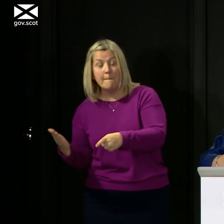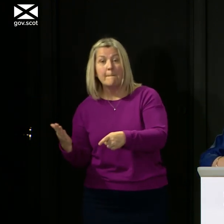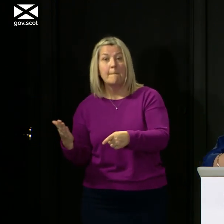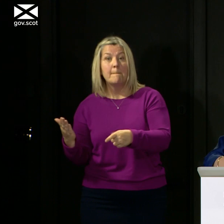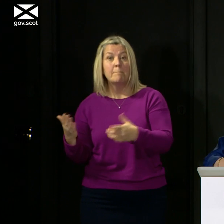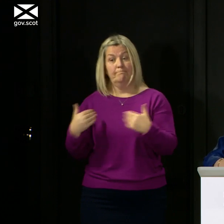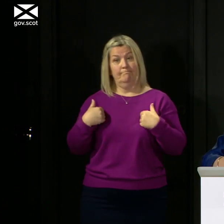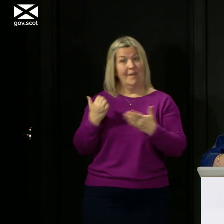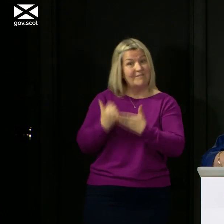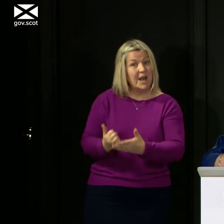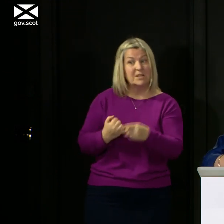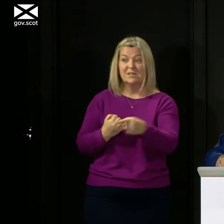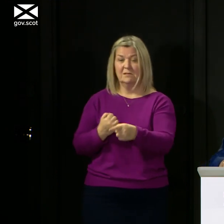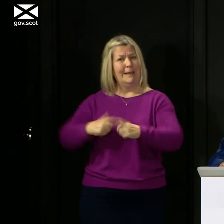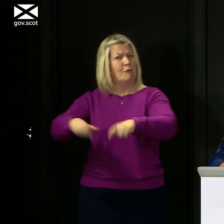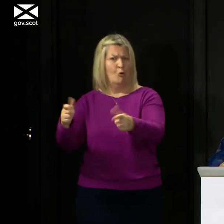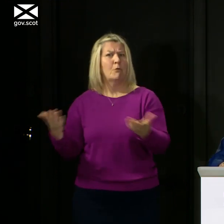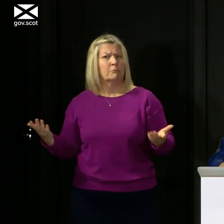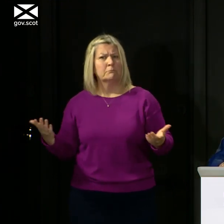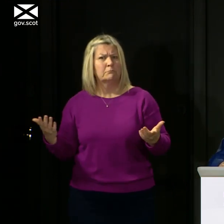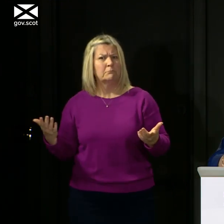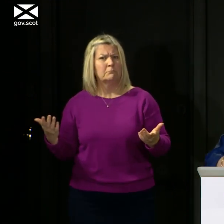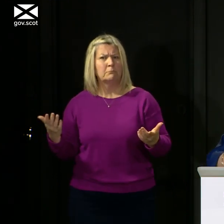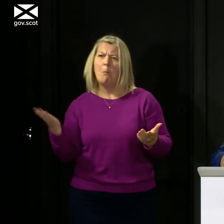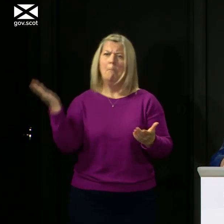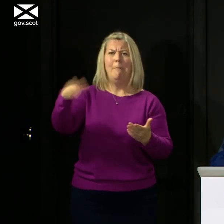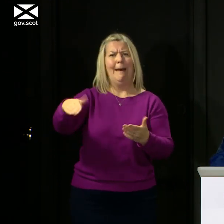then my advice is that you should continue with that right now. We are not encouraging